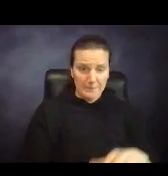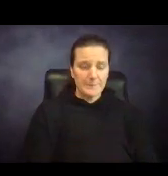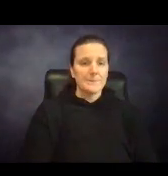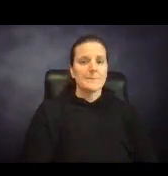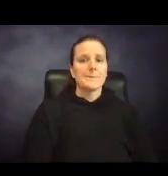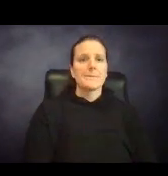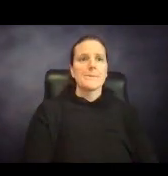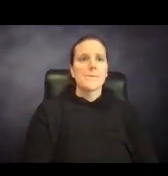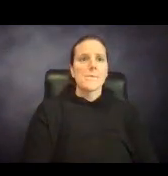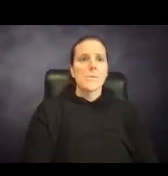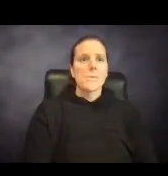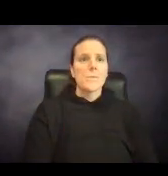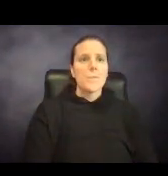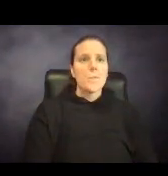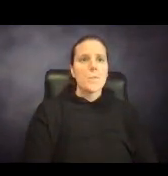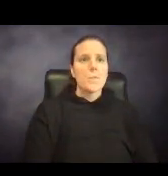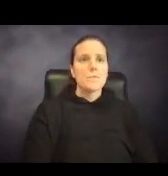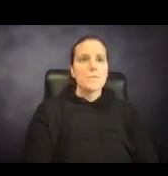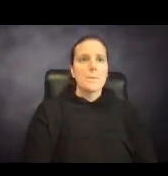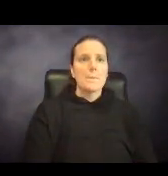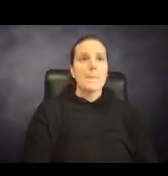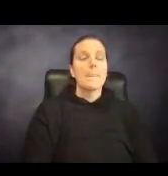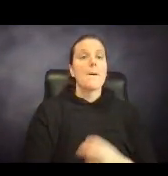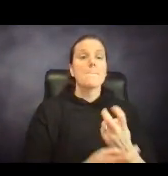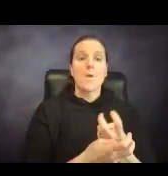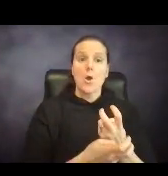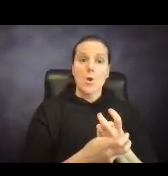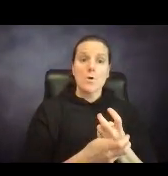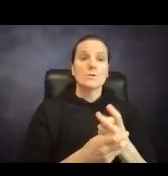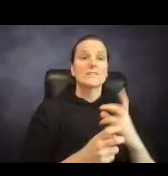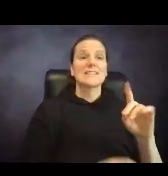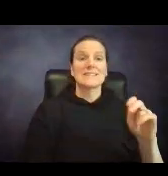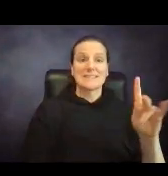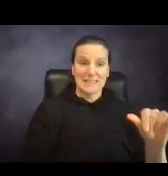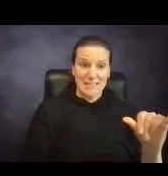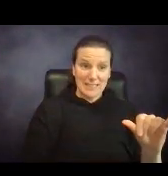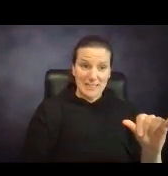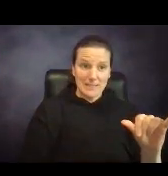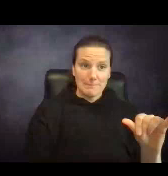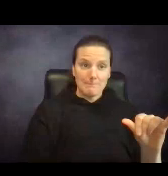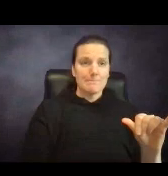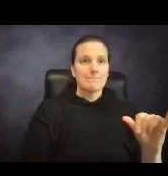to build bone density and prevent fractures. So we know that estradiol, estradiol helps to regulate how calcium gets put into the bone.